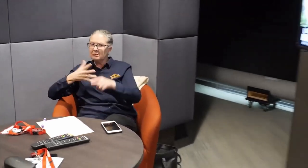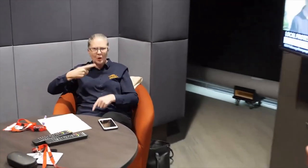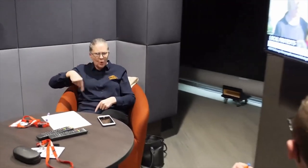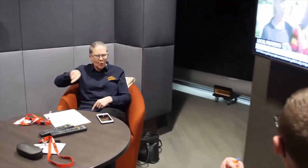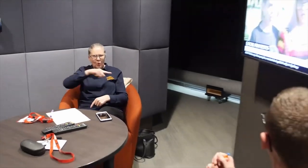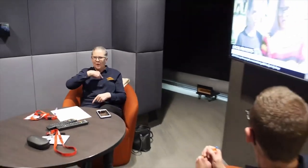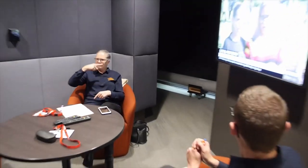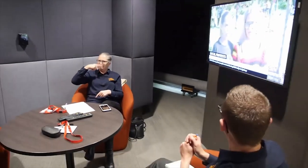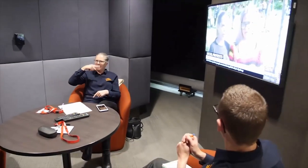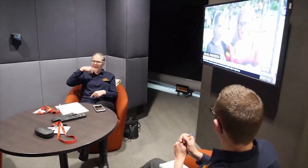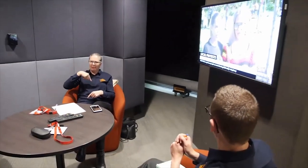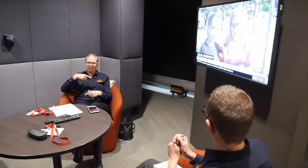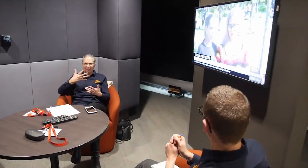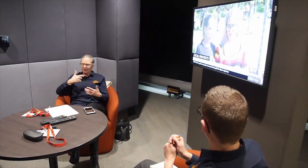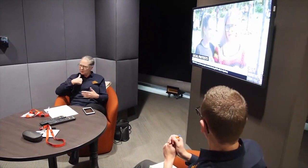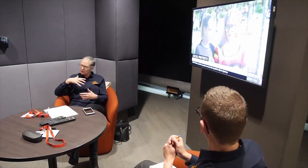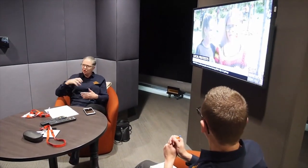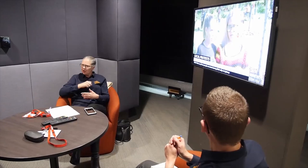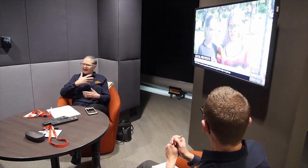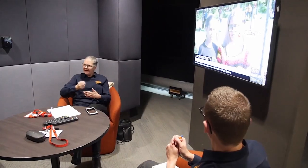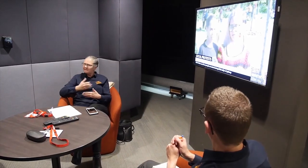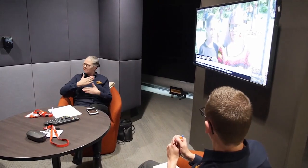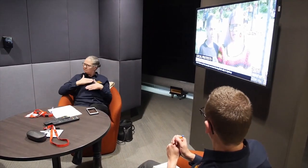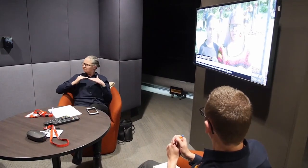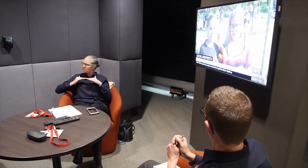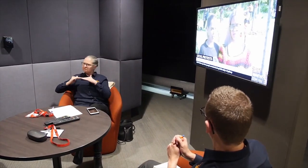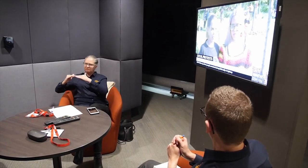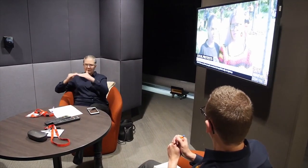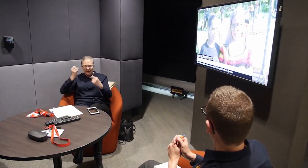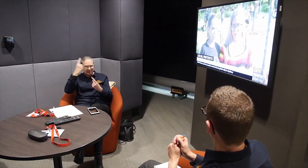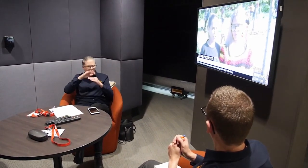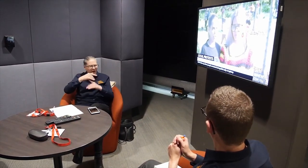We should acknowledge that we are all people, and we are all equal.